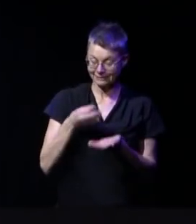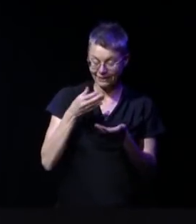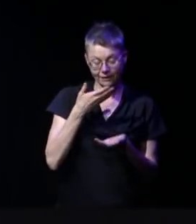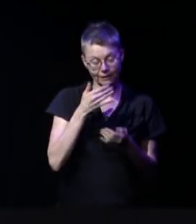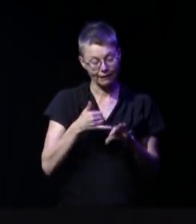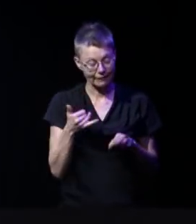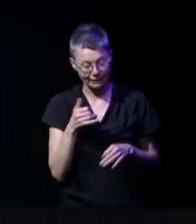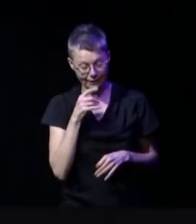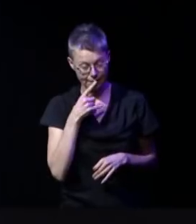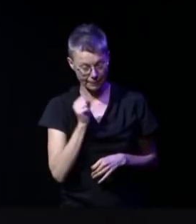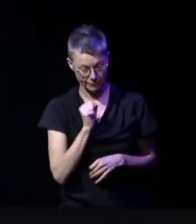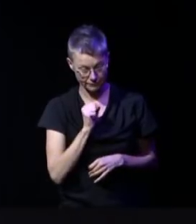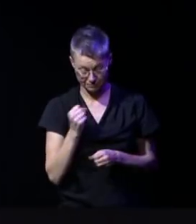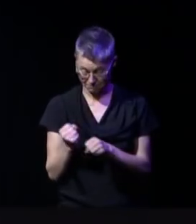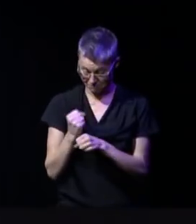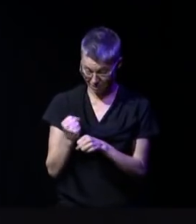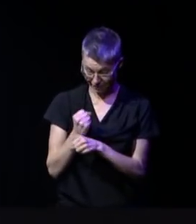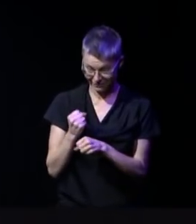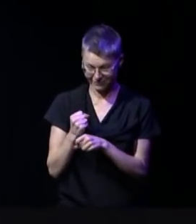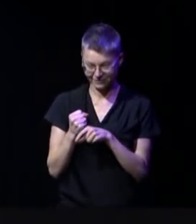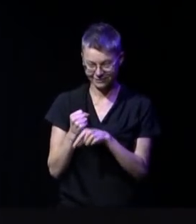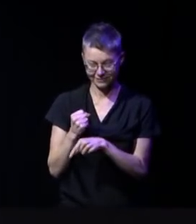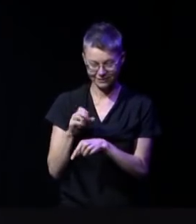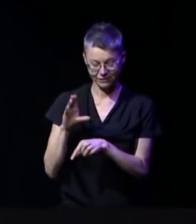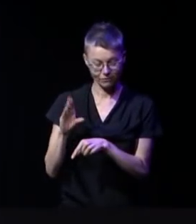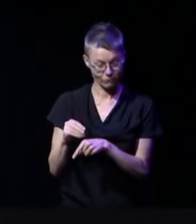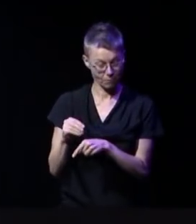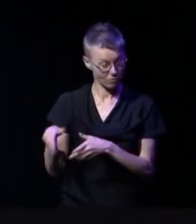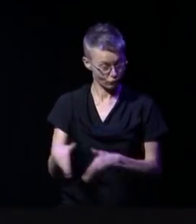The mug was made by hand from the mud of the banks of the Mississippi River.